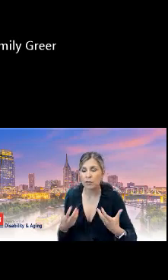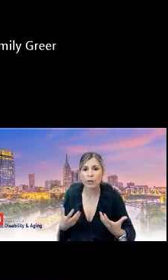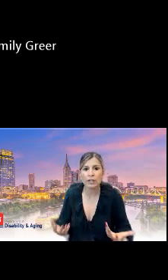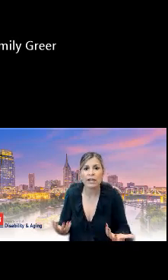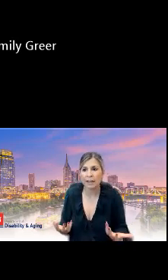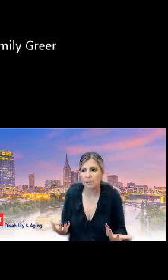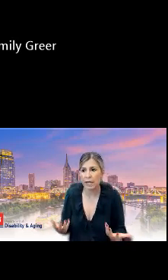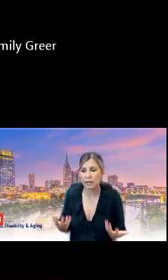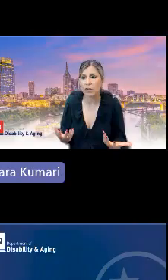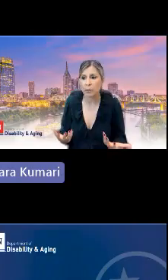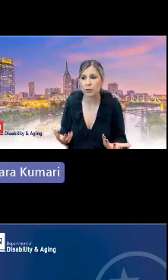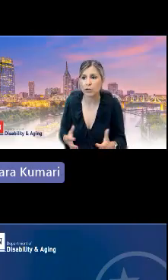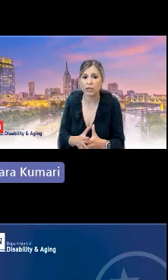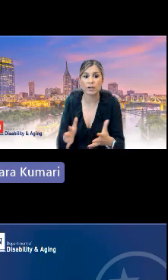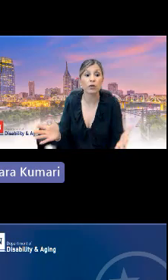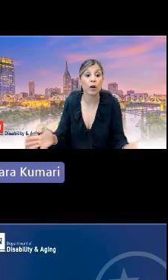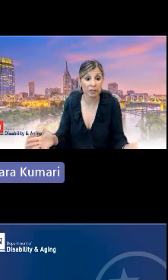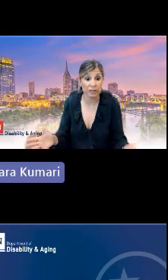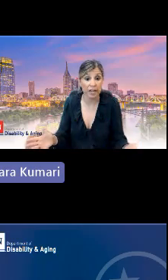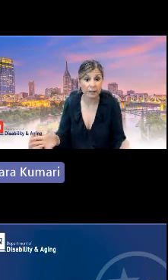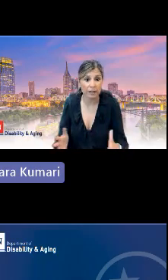So to really expand those opportunities across the state.